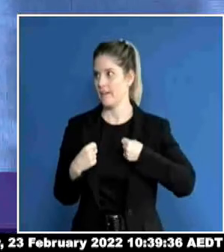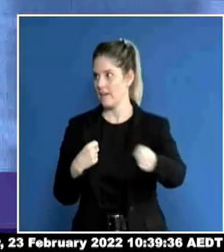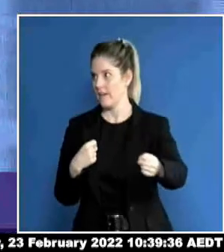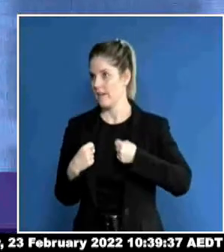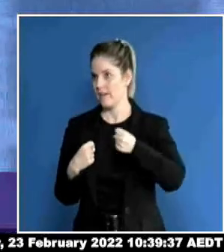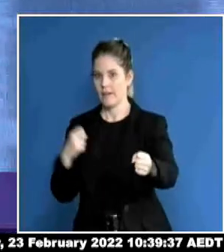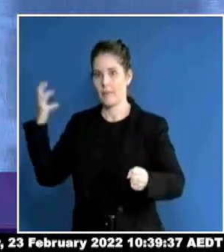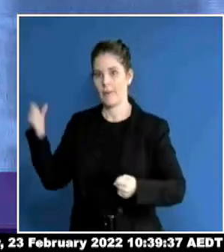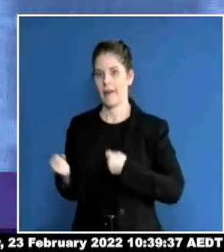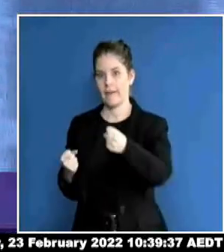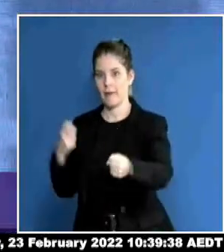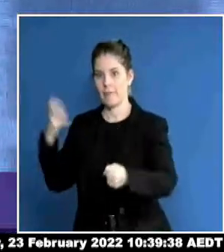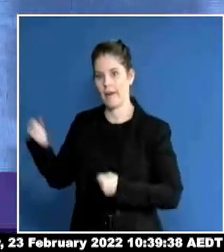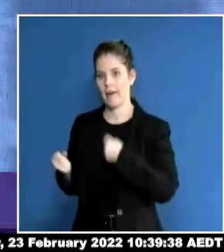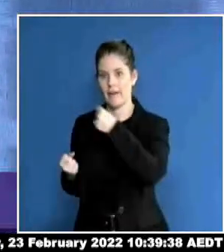models like the DES program.